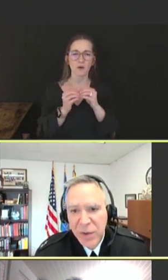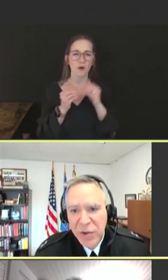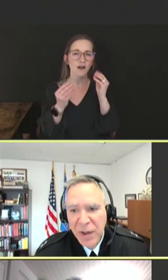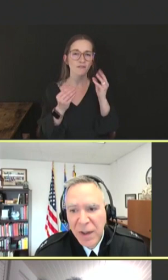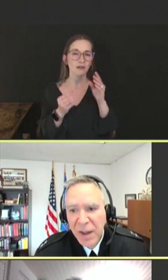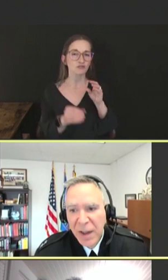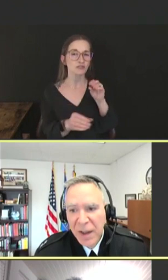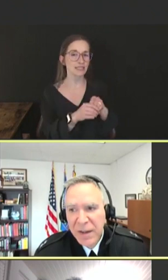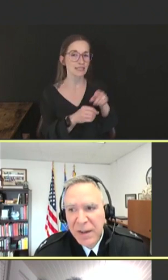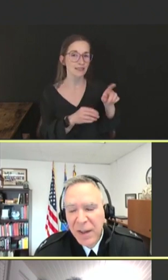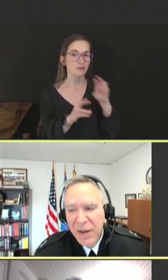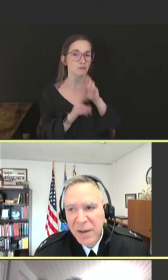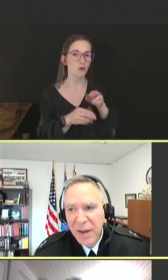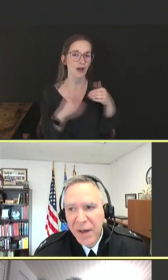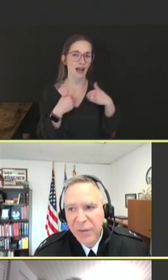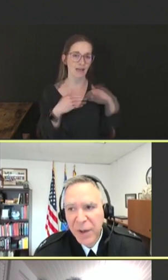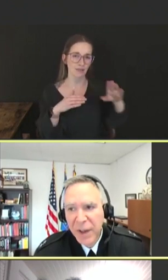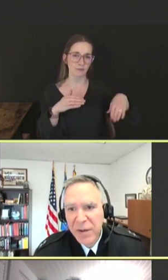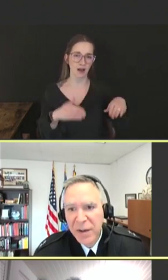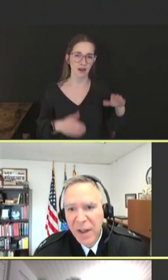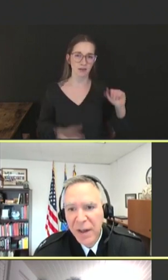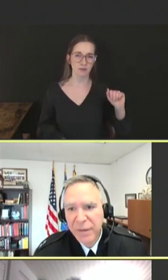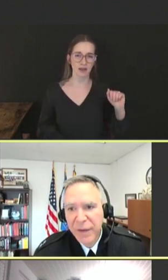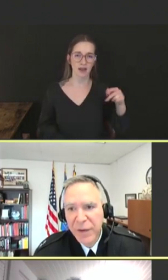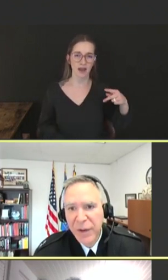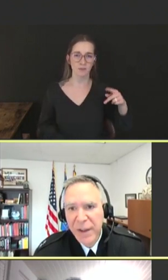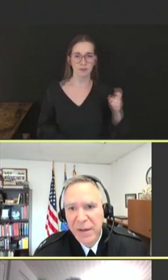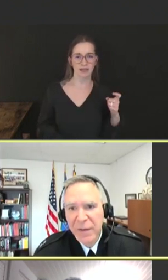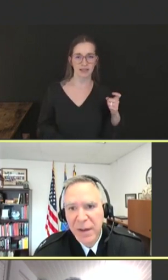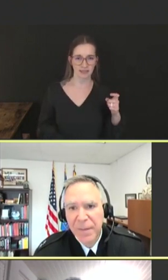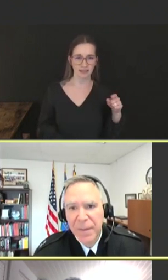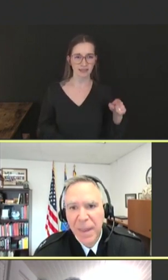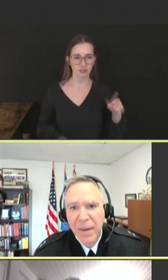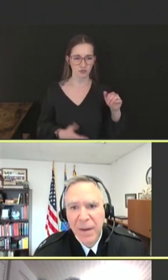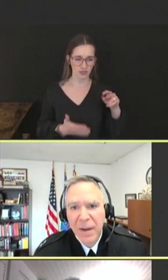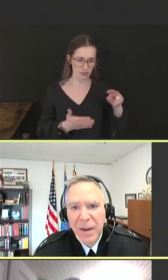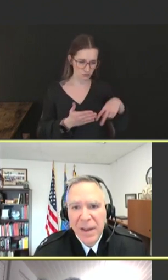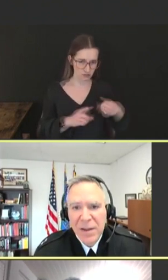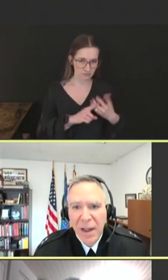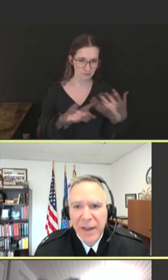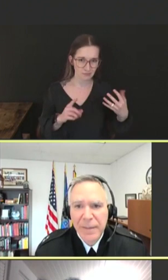which details a lot of players and a lot of federal activity. Next slide.